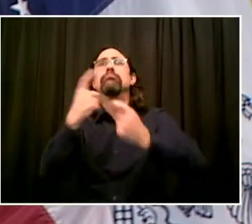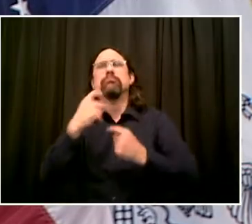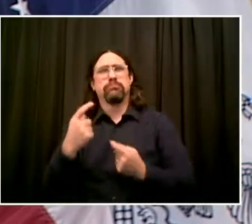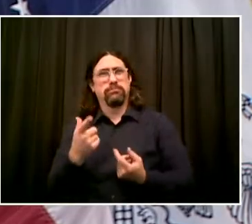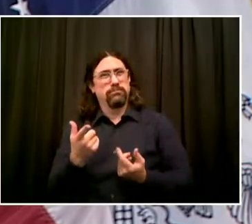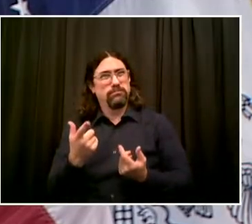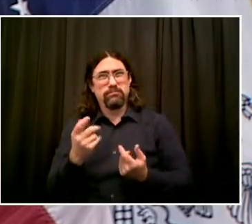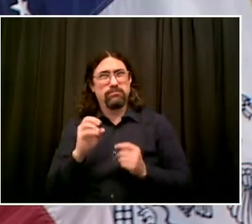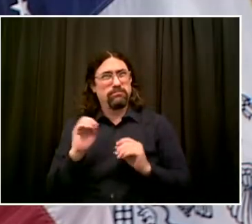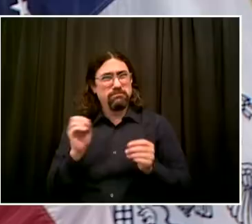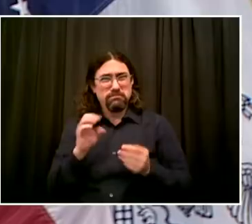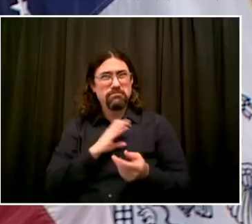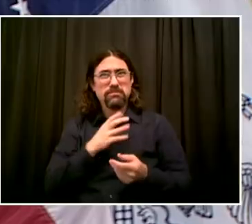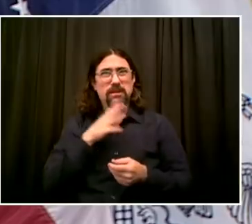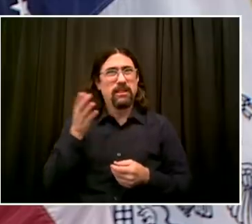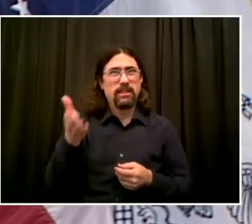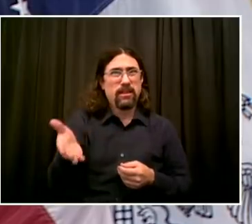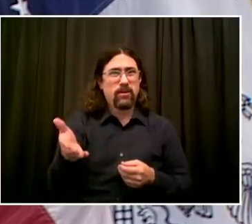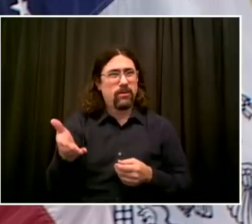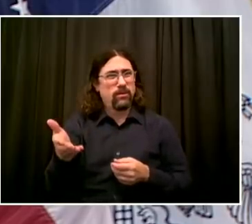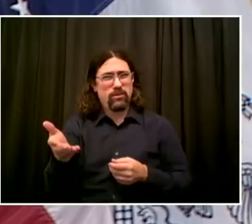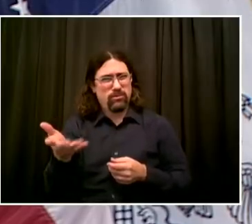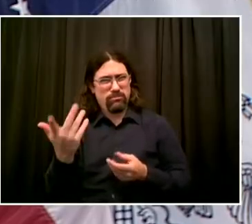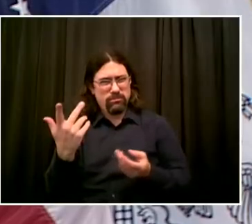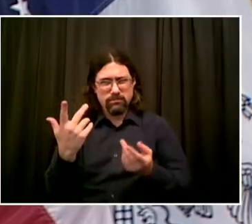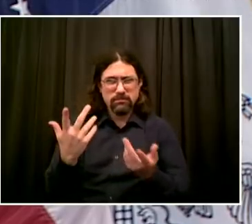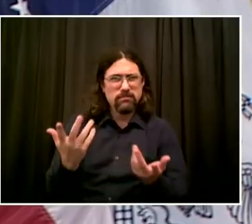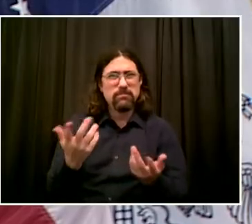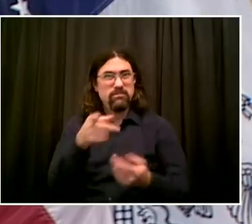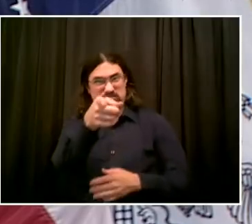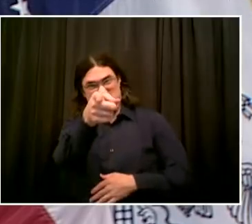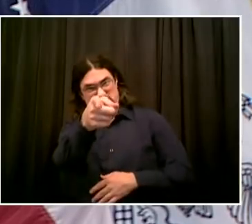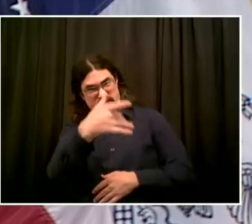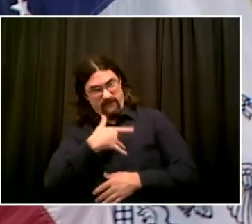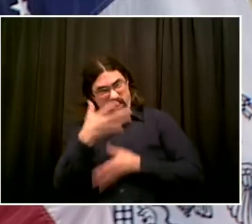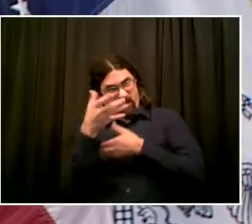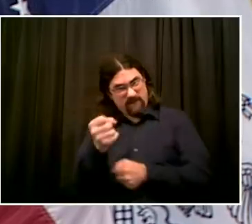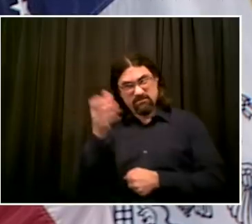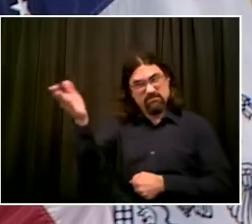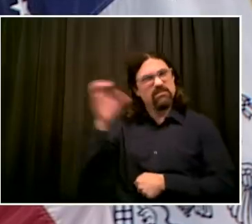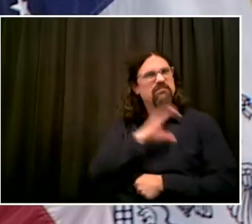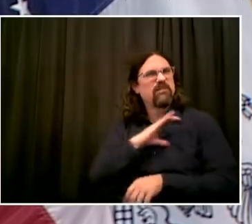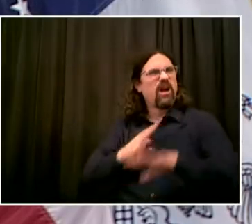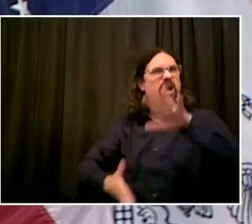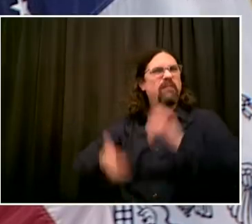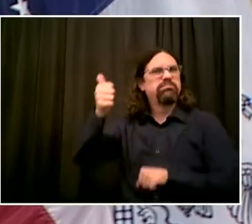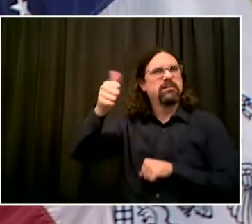THESE TWO TOGETHER FOR QUITE SOME METI. ARE YOU SO CONFIDENT? ARE YOU STILL